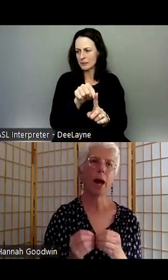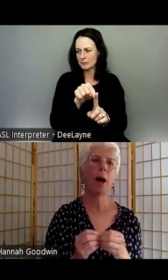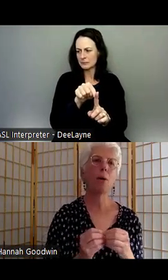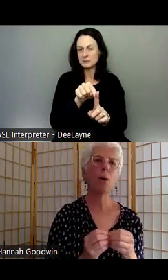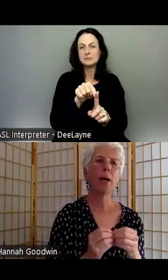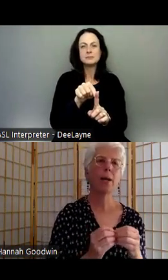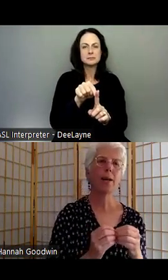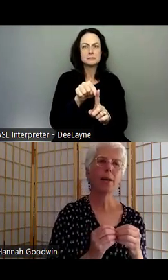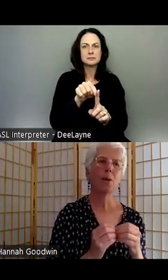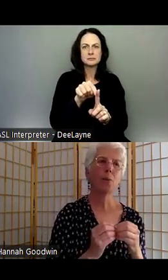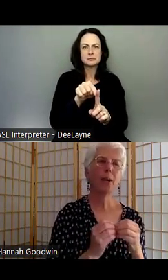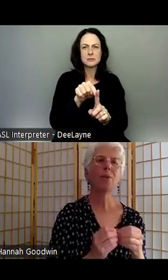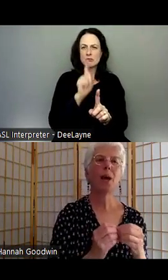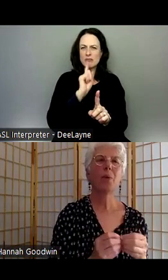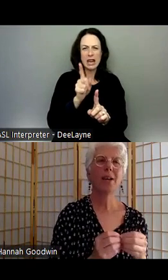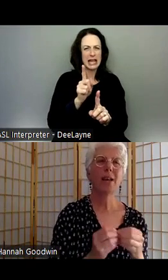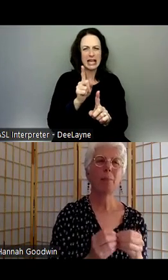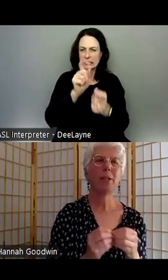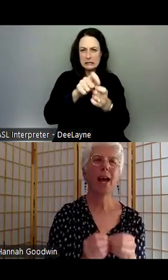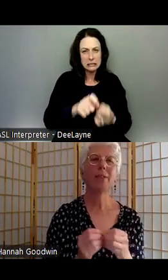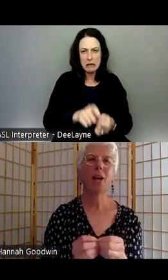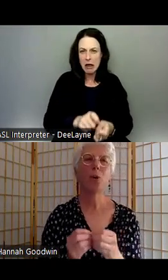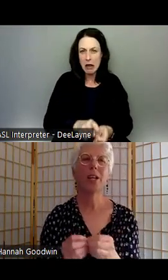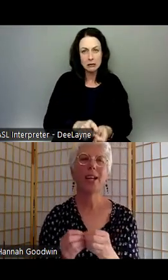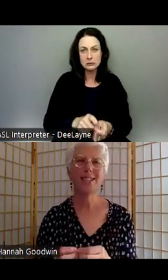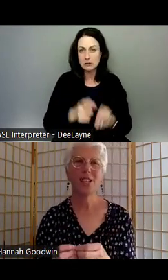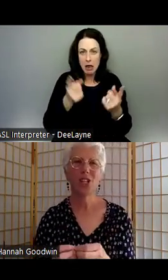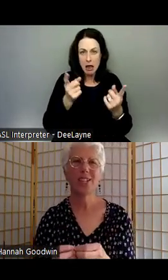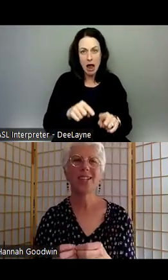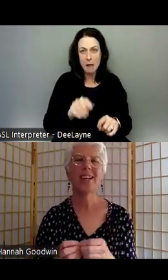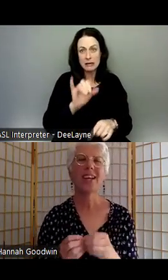of how whatever that was happened at that organization,